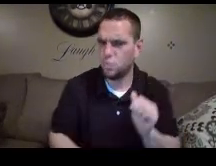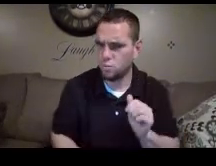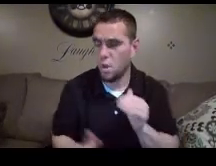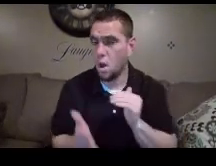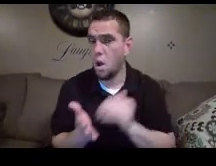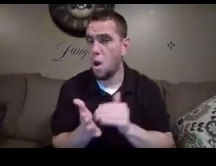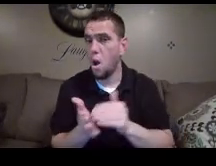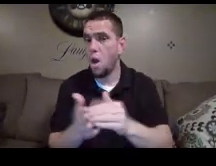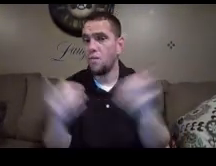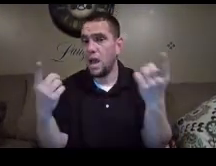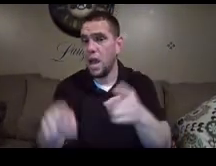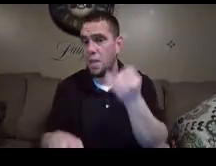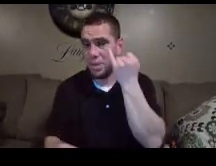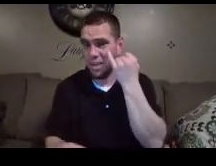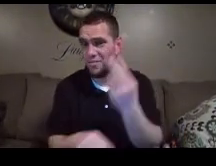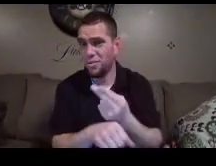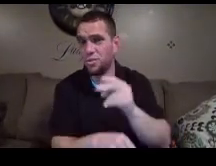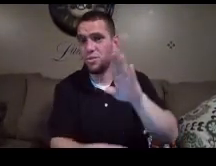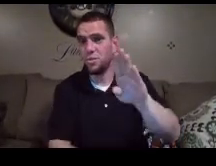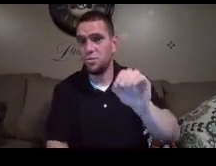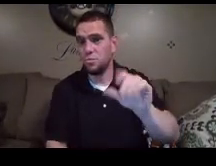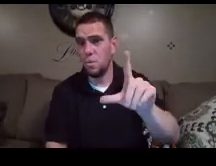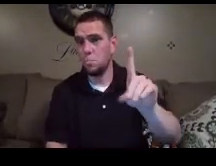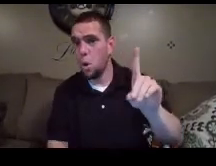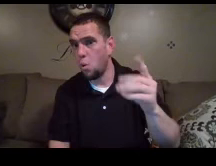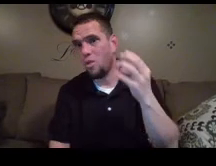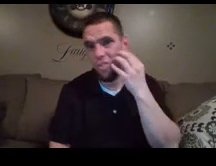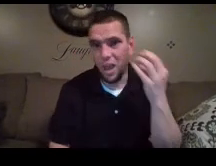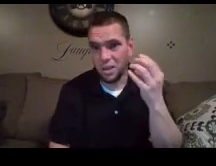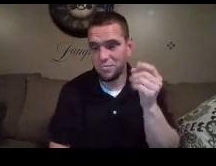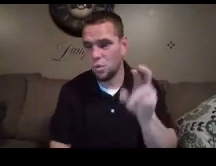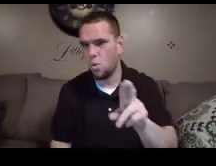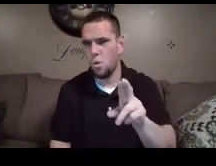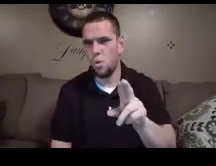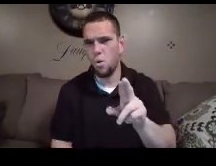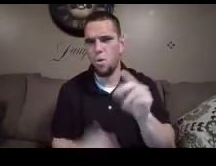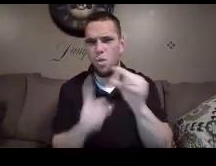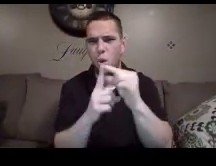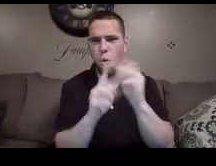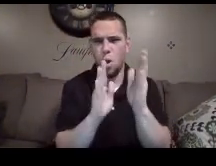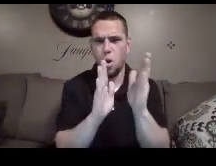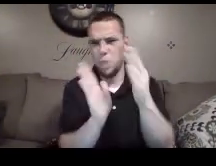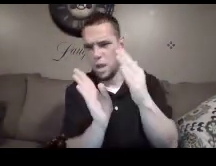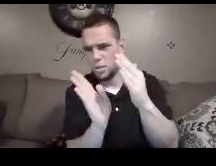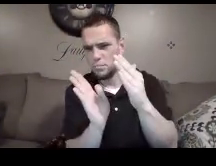bolded content or made it in italics, and that's to set it off in some way, it might actually be